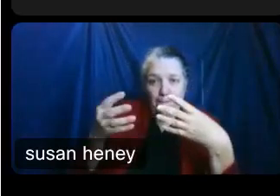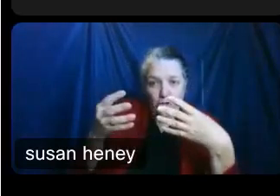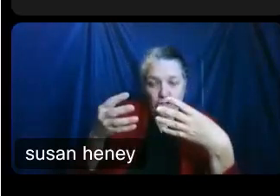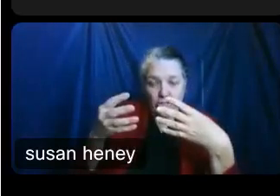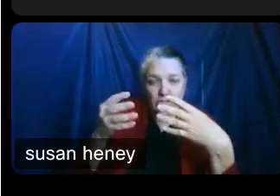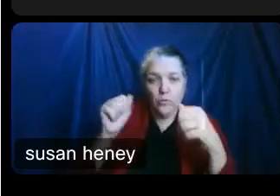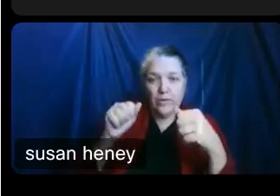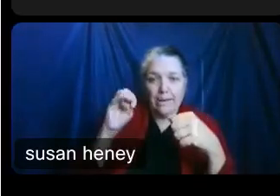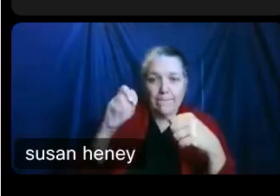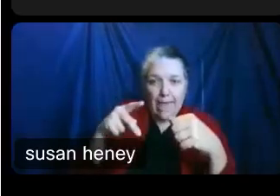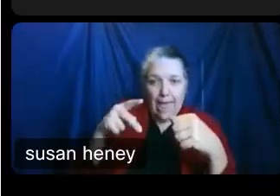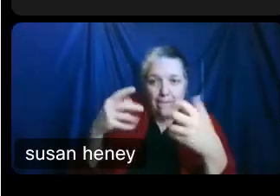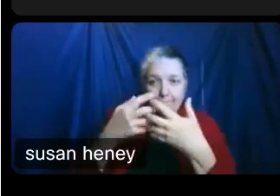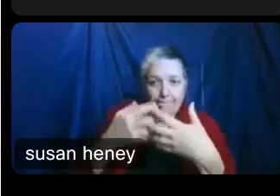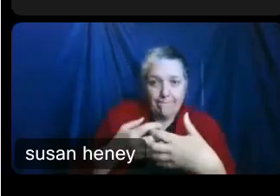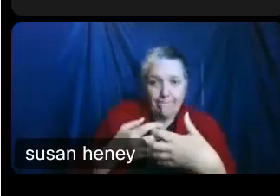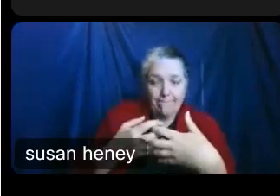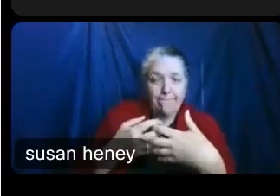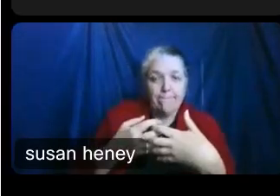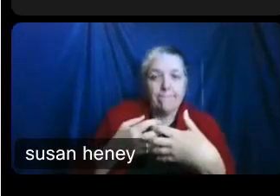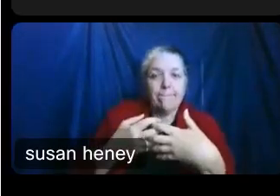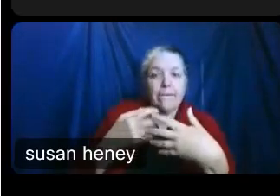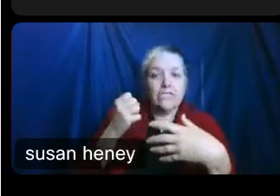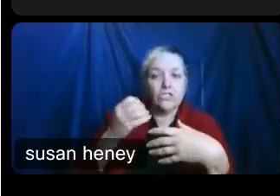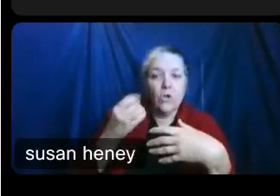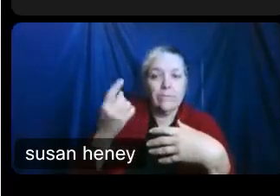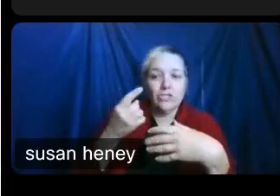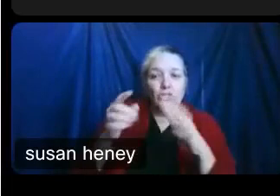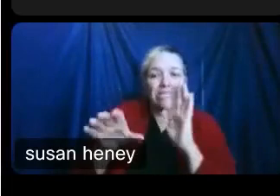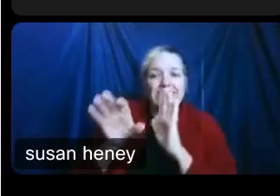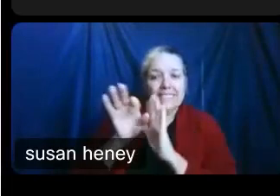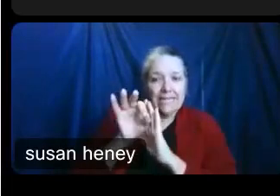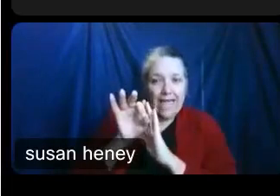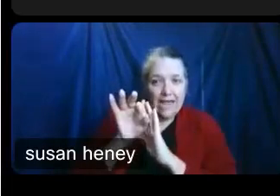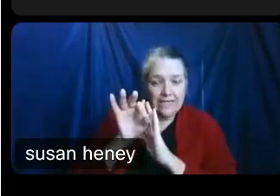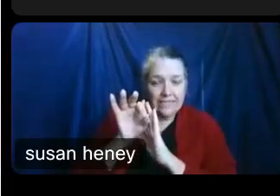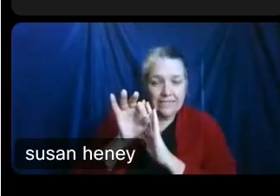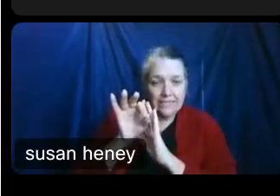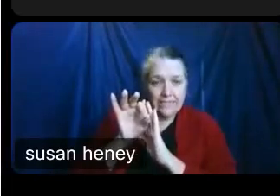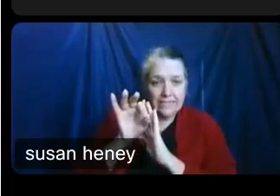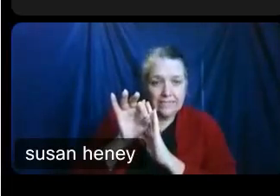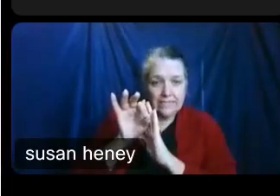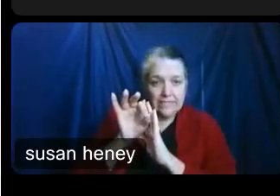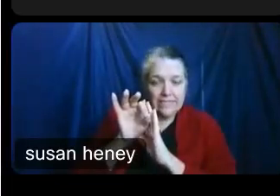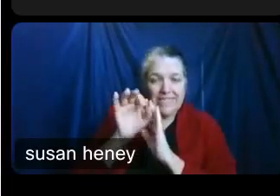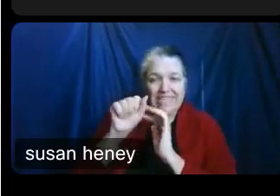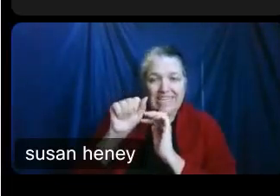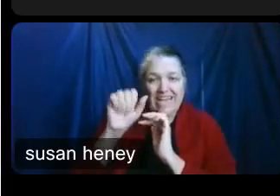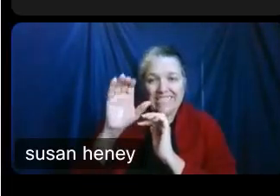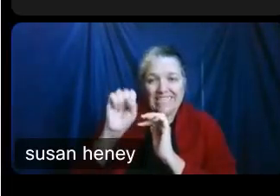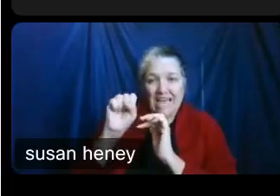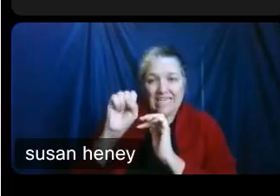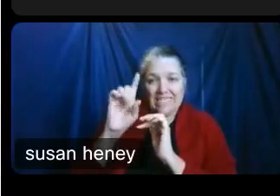data from. So, very quickly, I'm just going to select our ACS demographic and housing